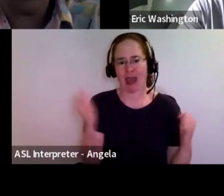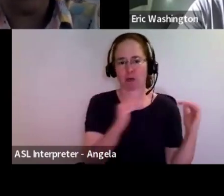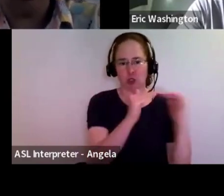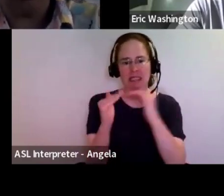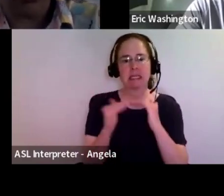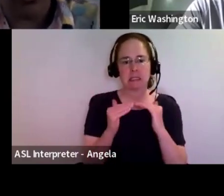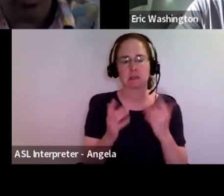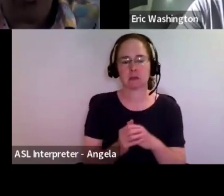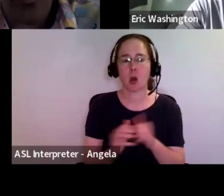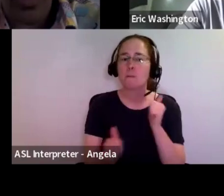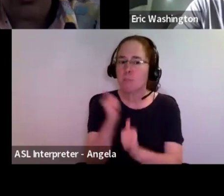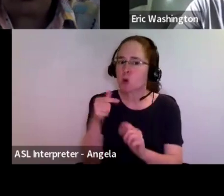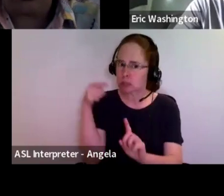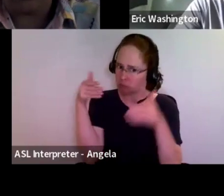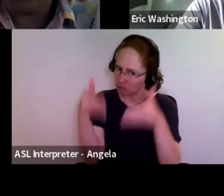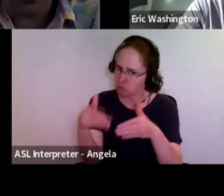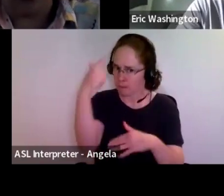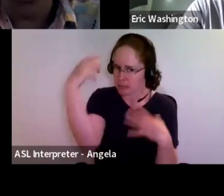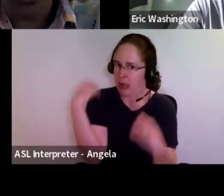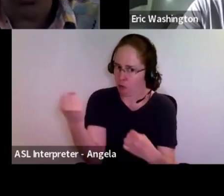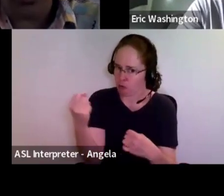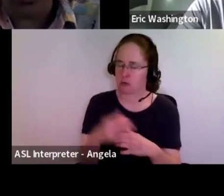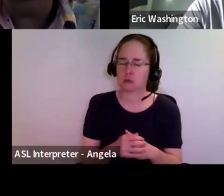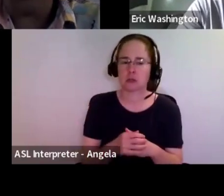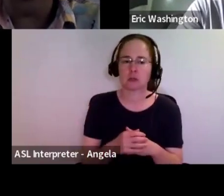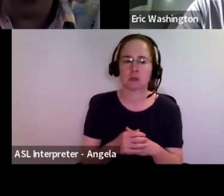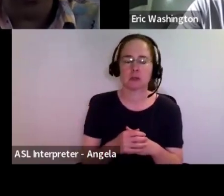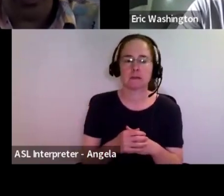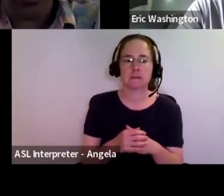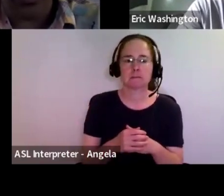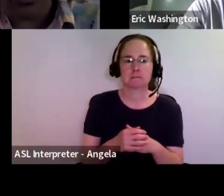of it is on mental health, and in that work, a lot of the